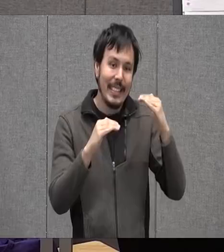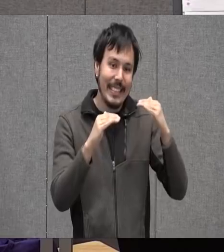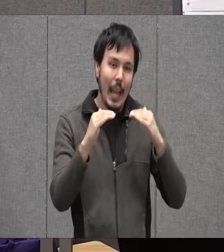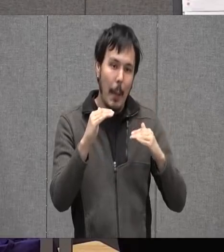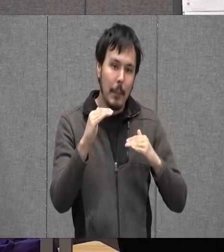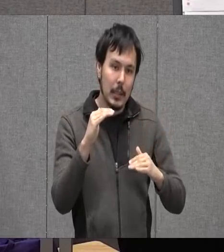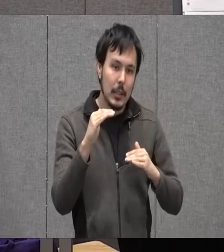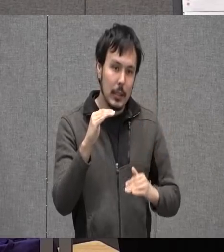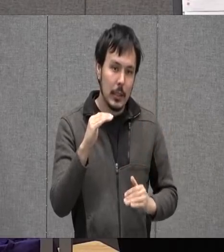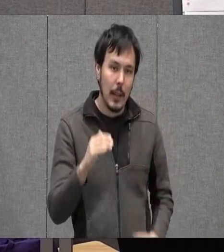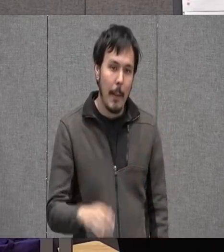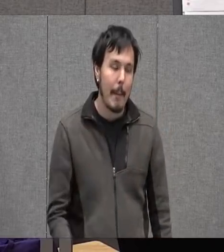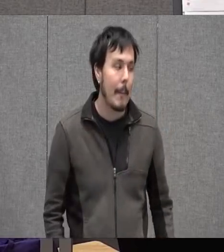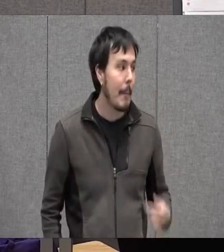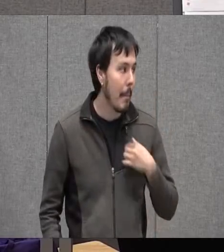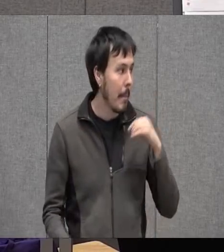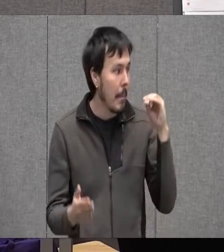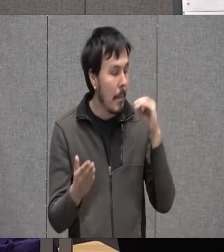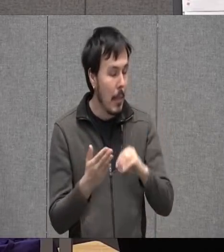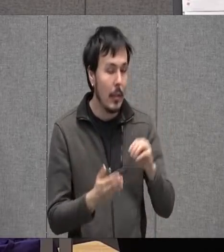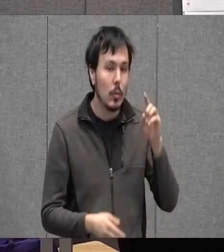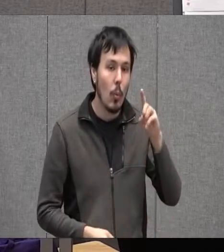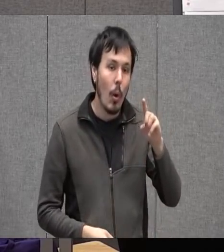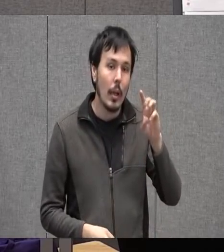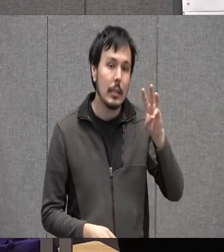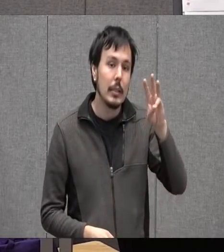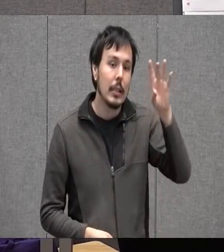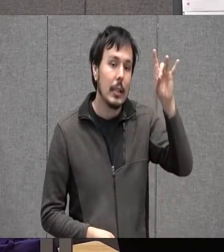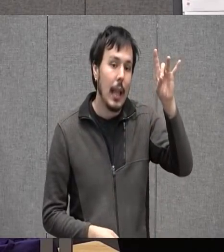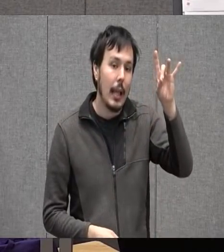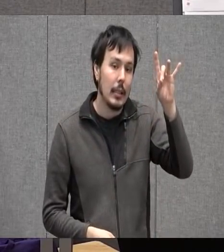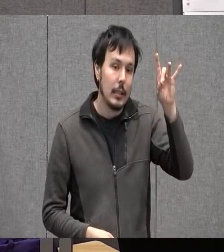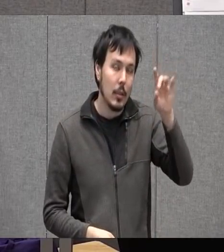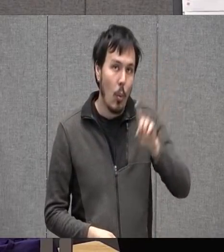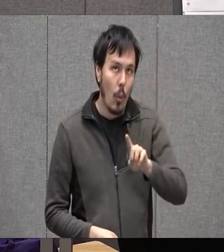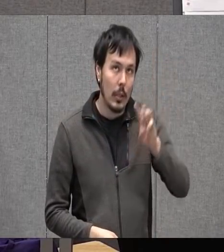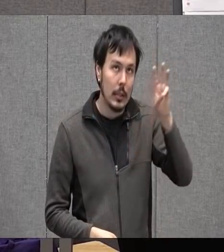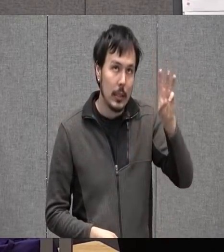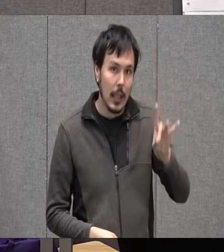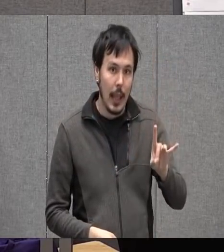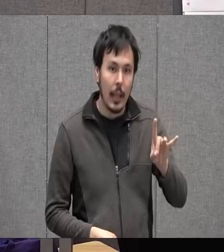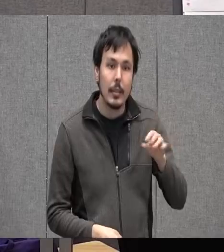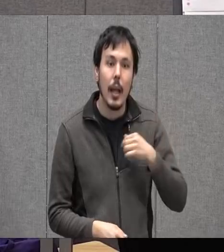I placed 1 6/8 by marking off, oops,